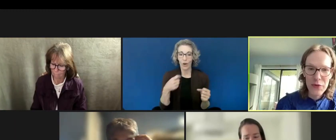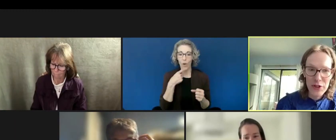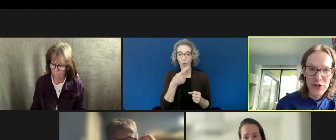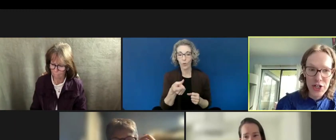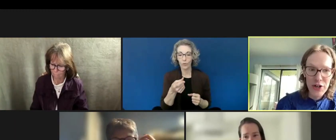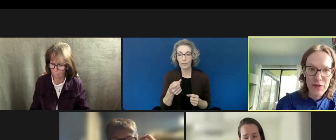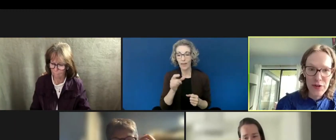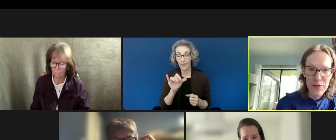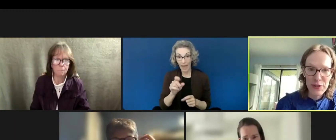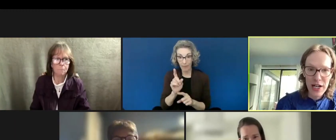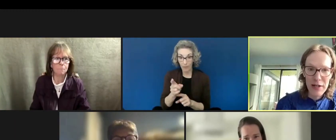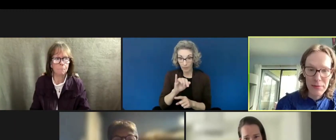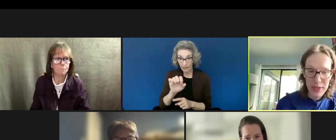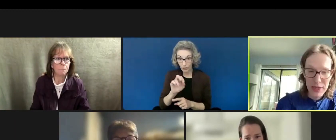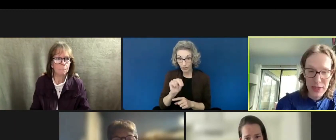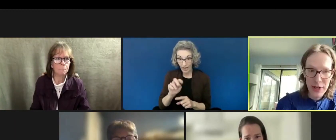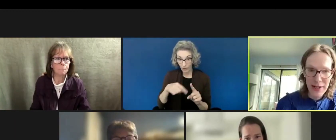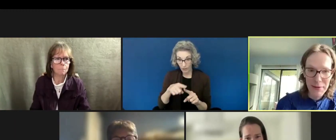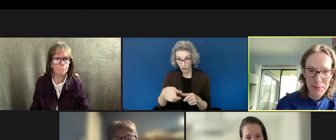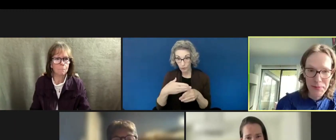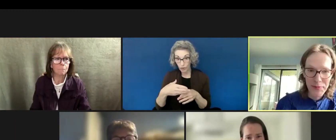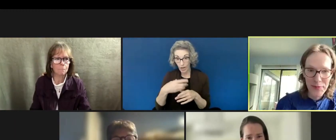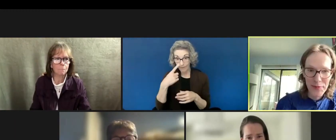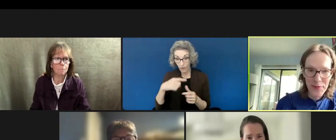where you share for the first time is that okay?